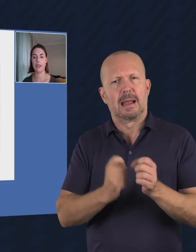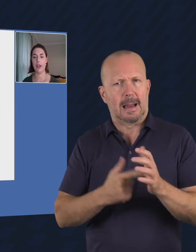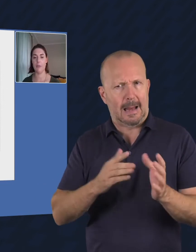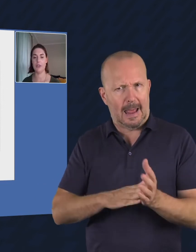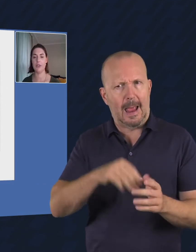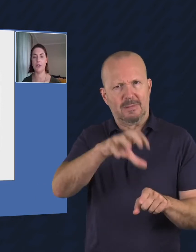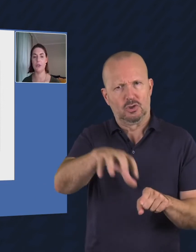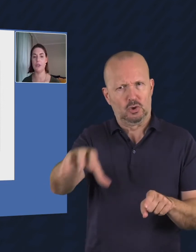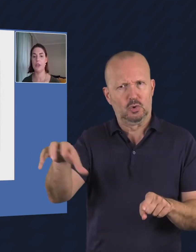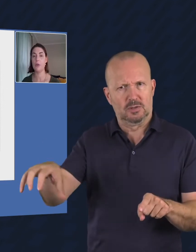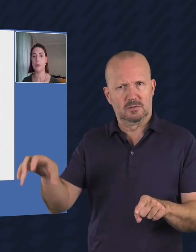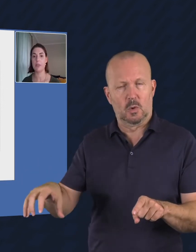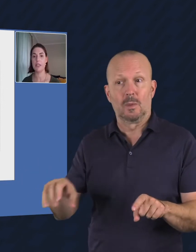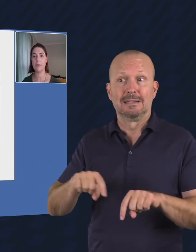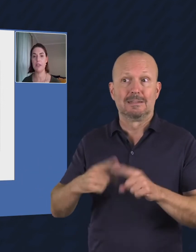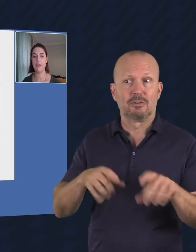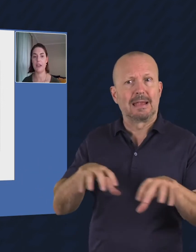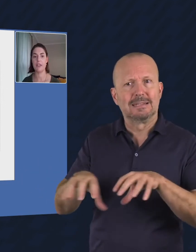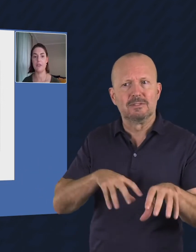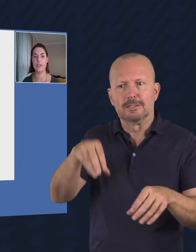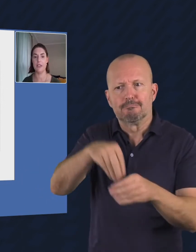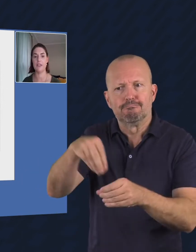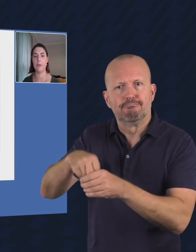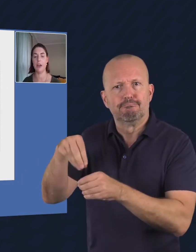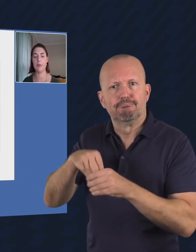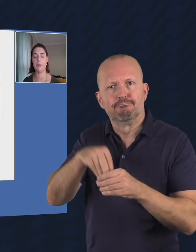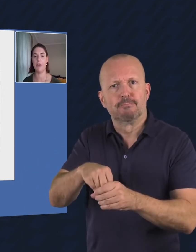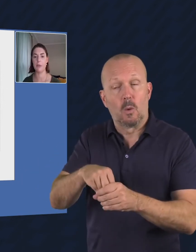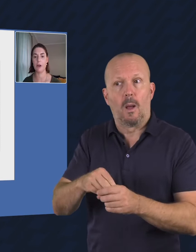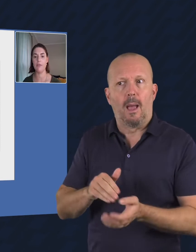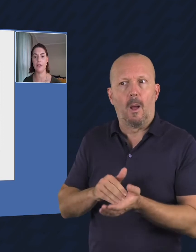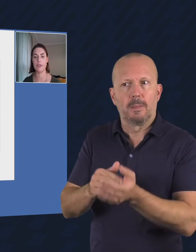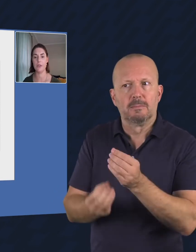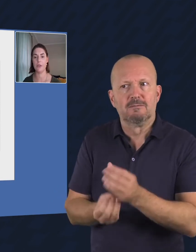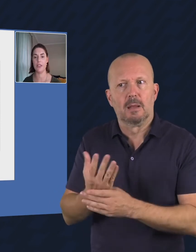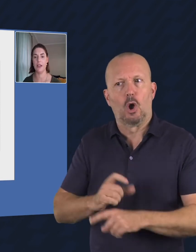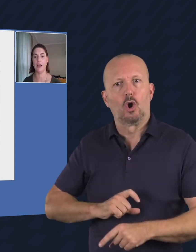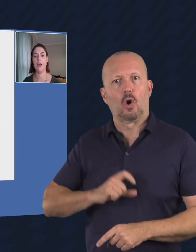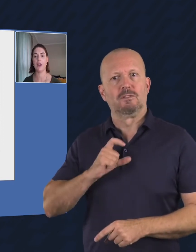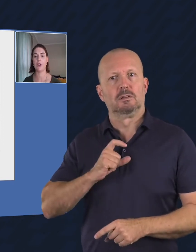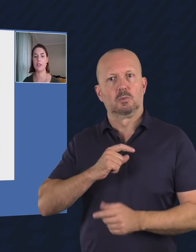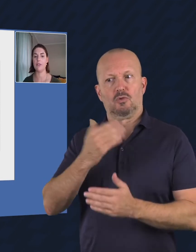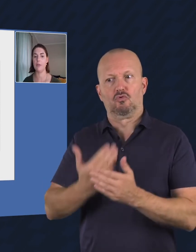GLAM institutions with participative activities that would help them develop confidence and storytelling across different